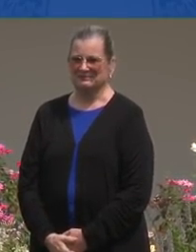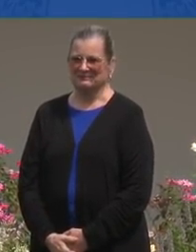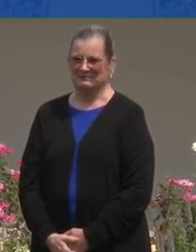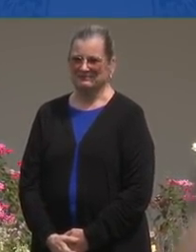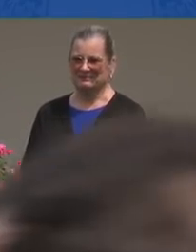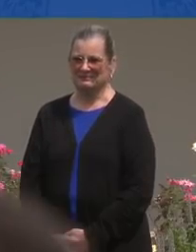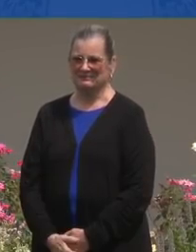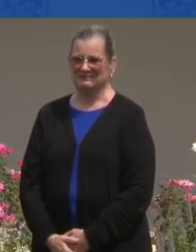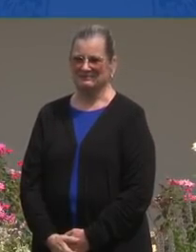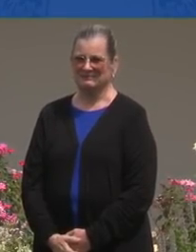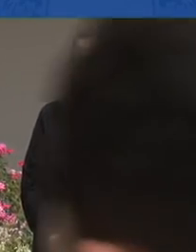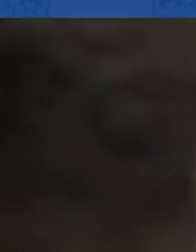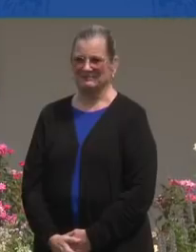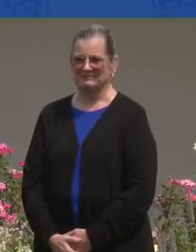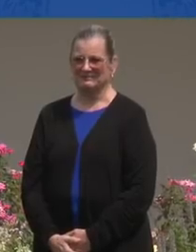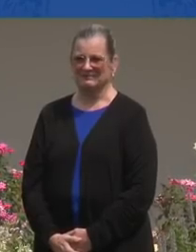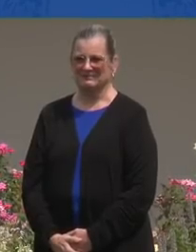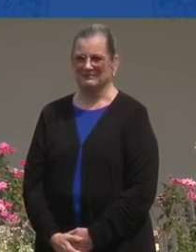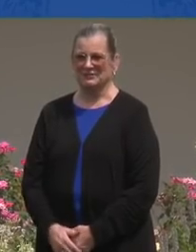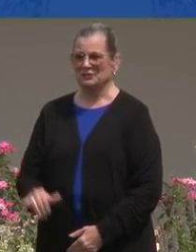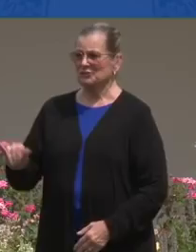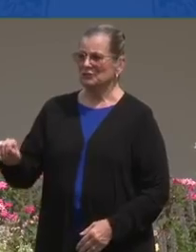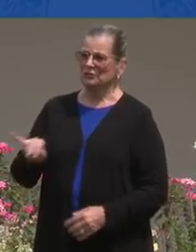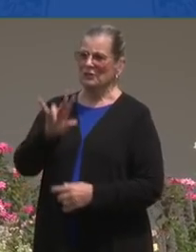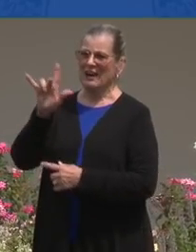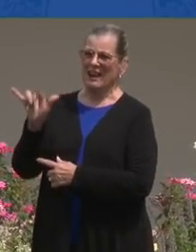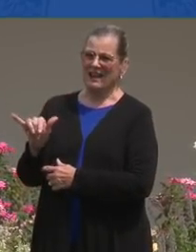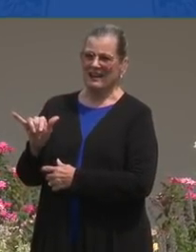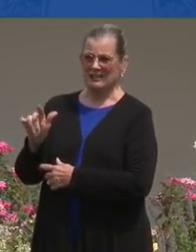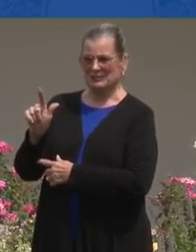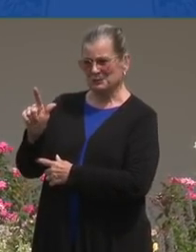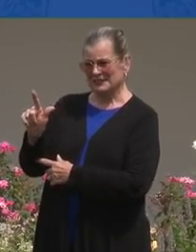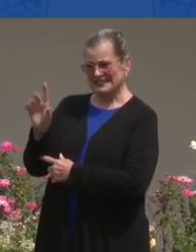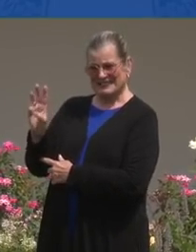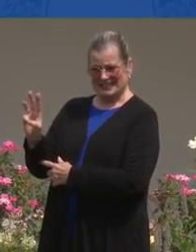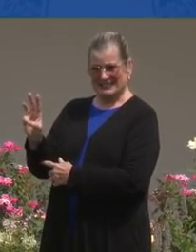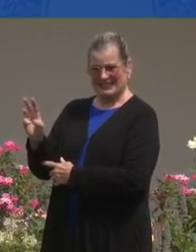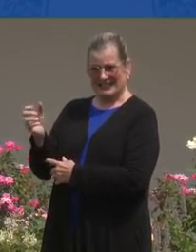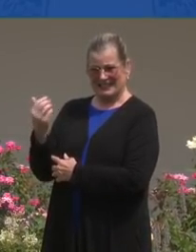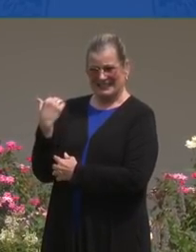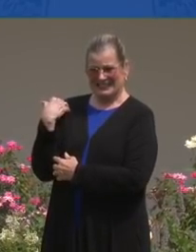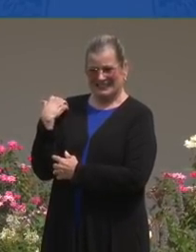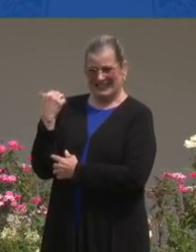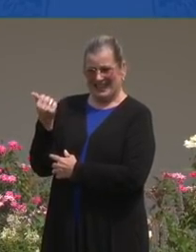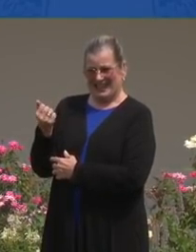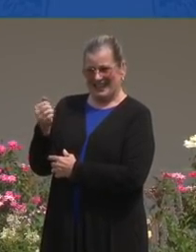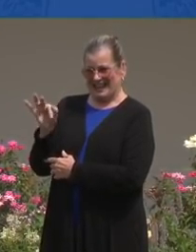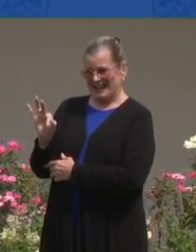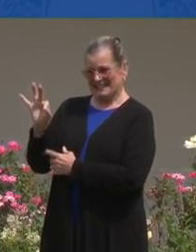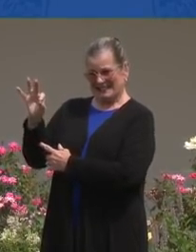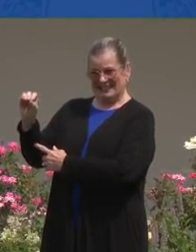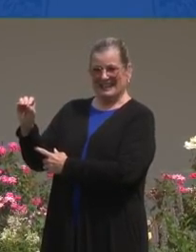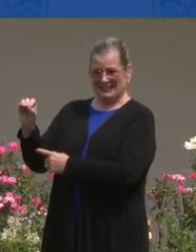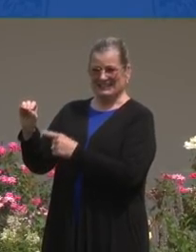Well, July 26, 1990, was indeed an historic day.